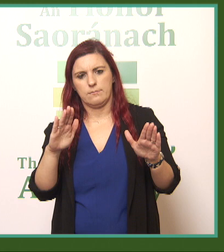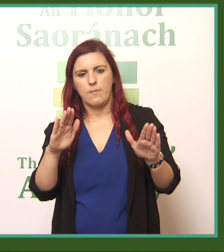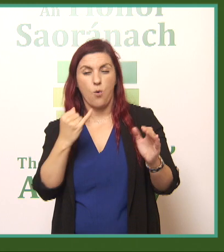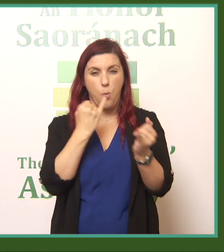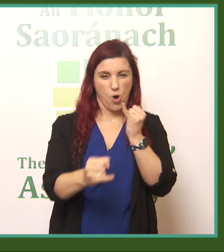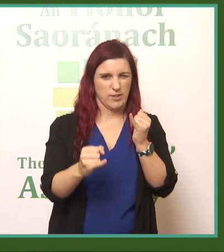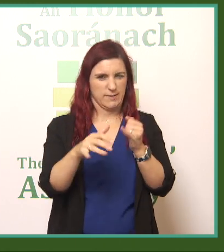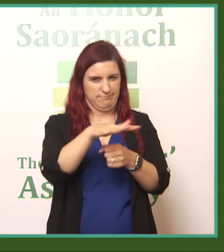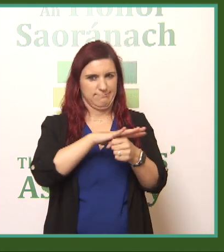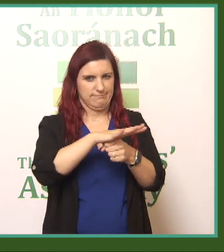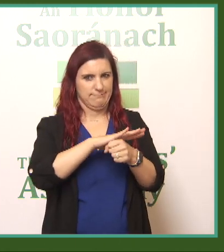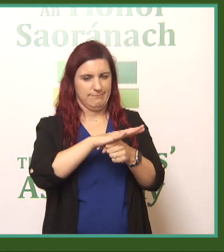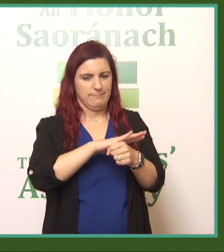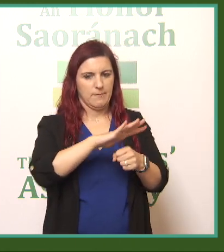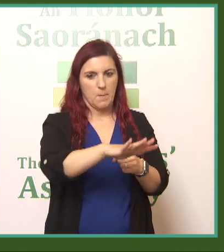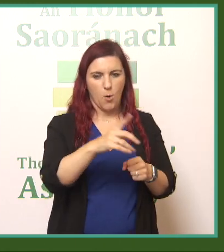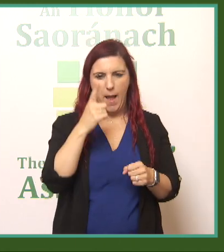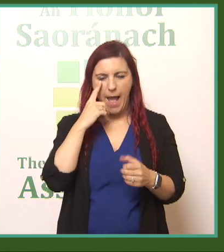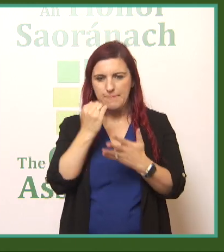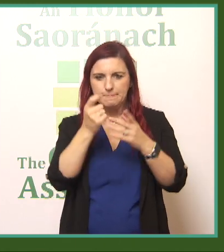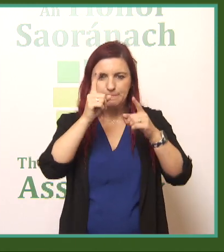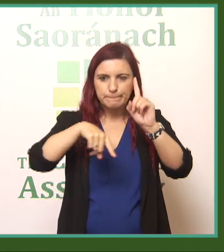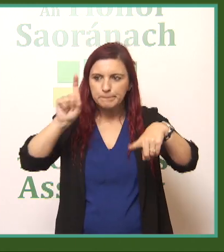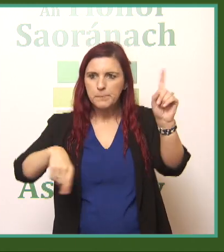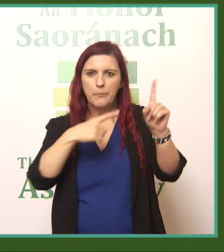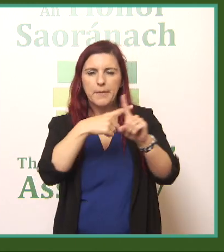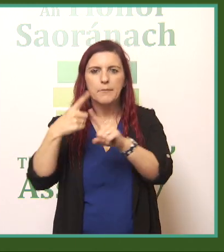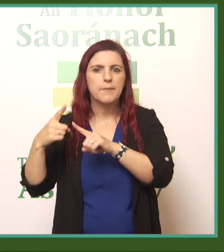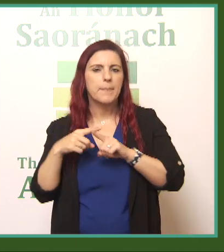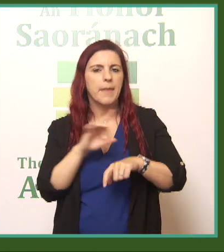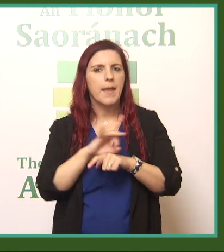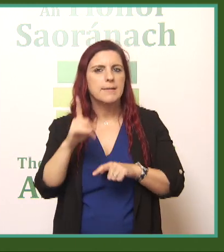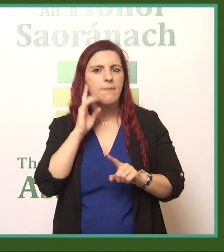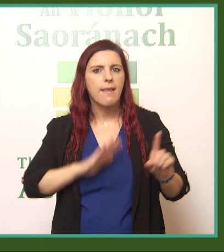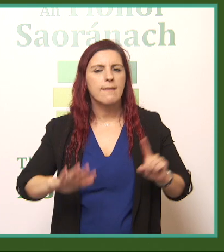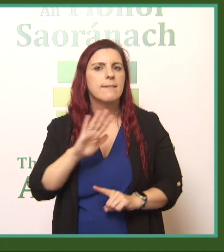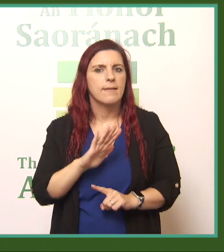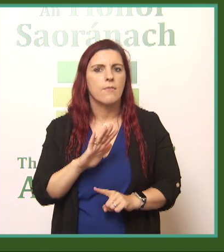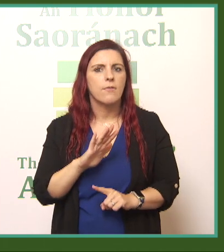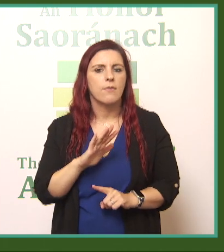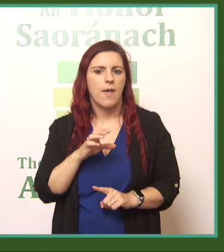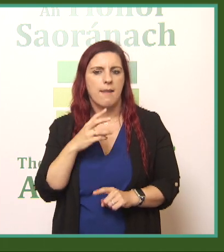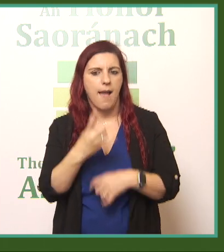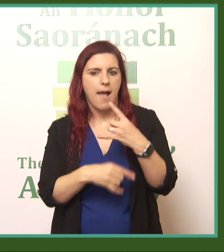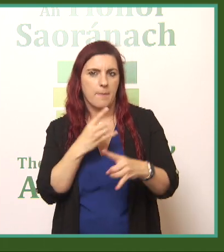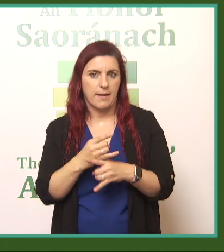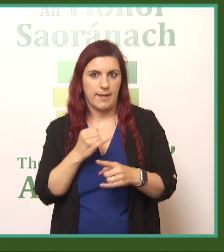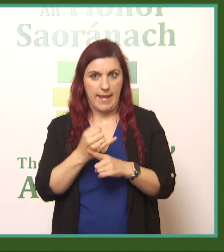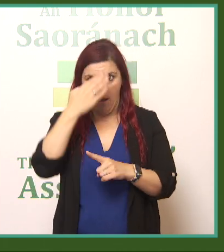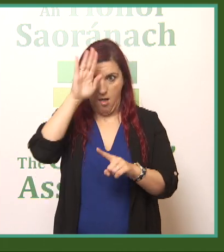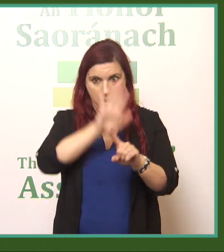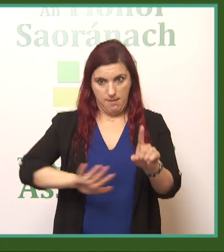an awful lot of different land types that happen and occur within the Irish landscape the Irish